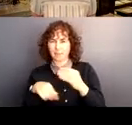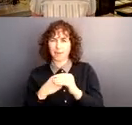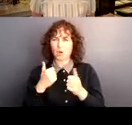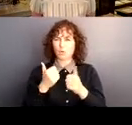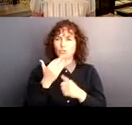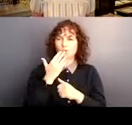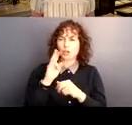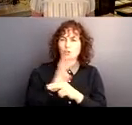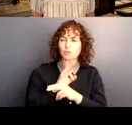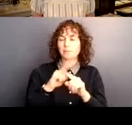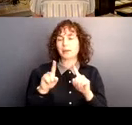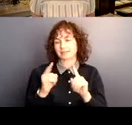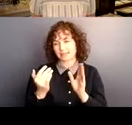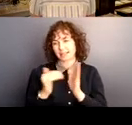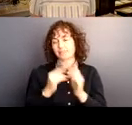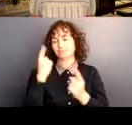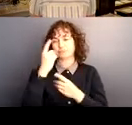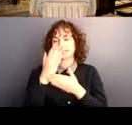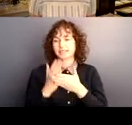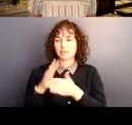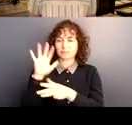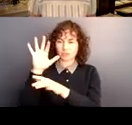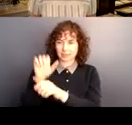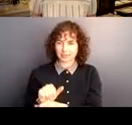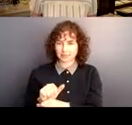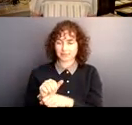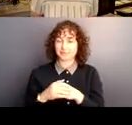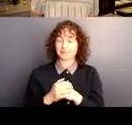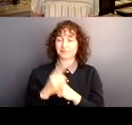But once again, let's consider some trends. One study revealed that